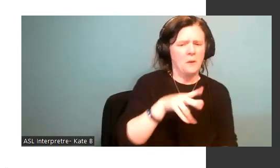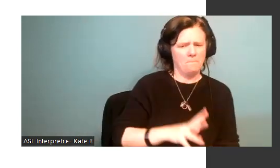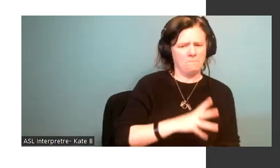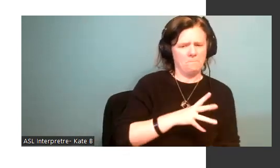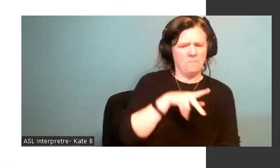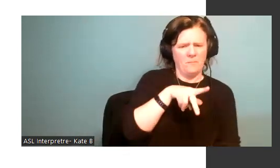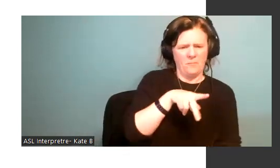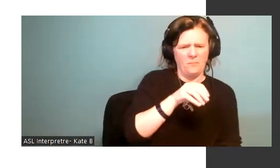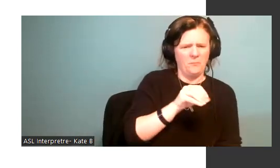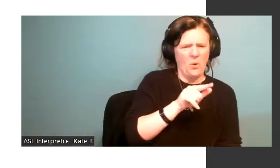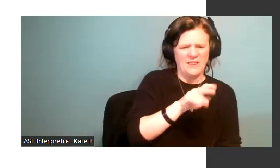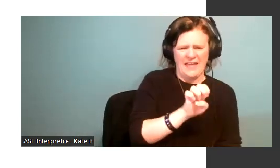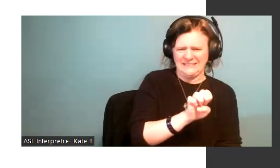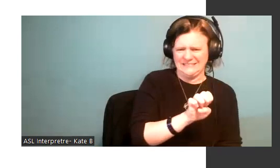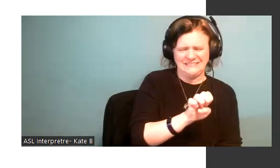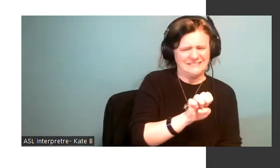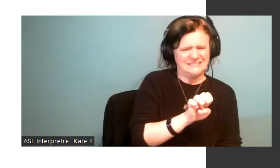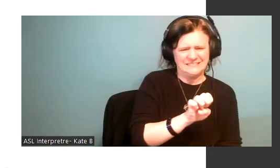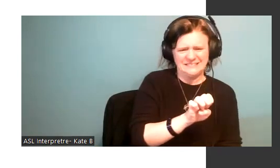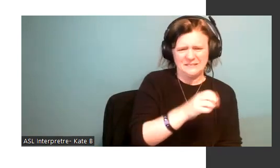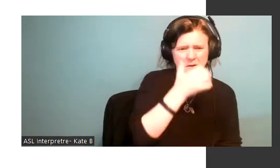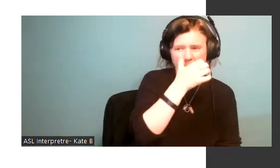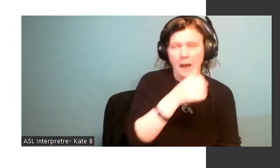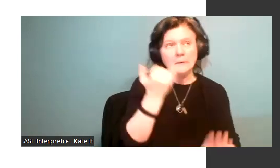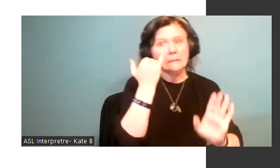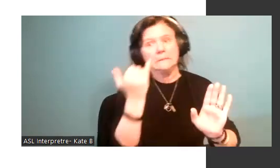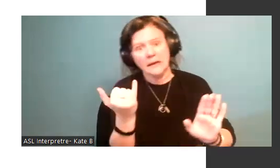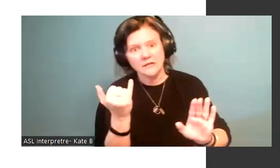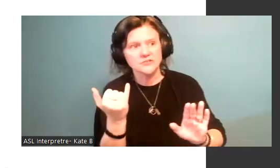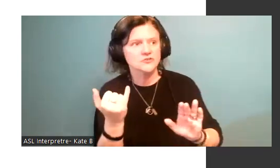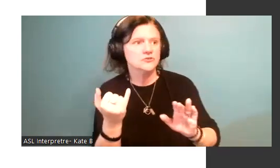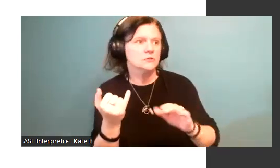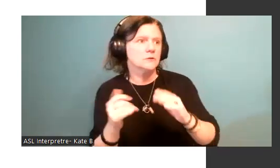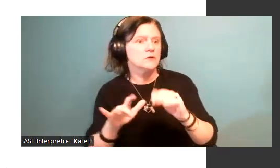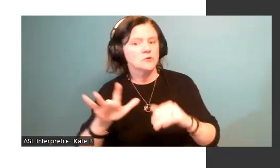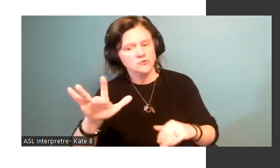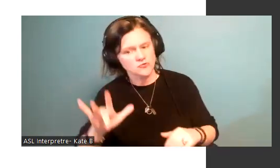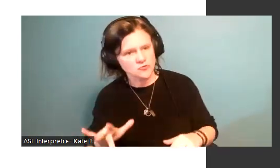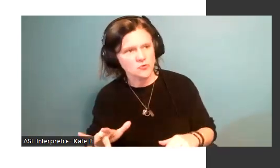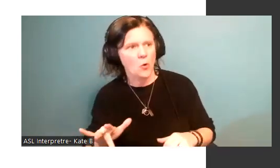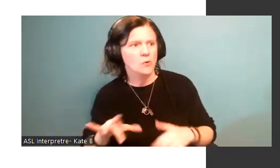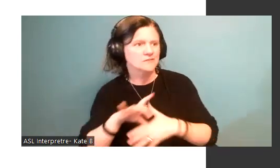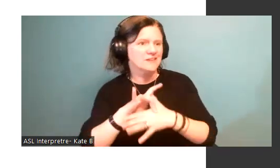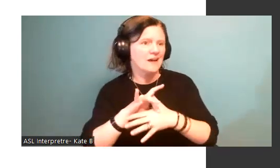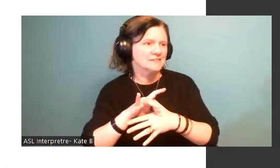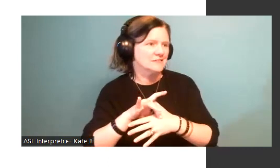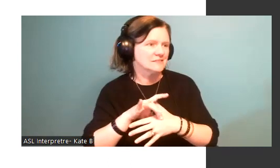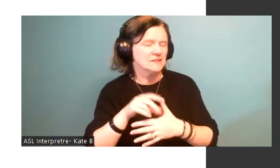going to time out in 30 seconds. So, you may use assertive in something like that.